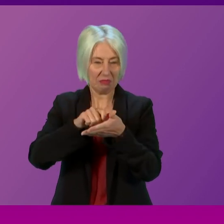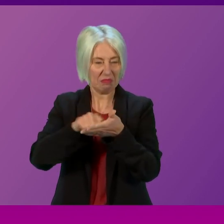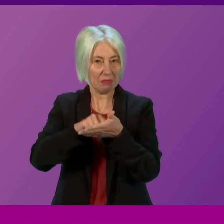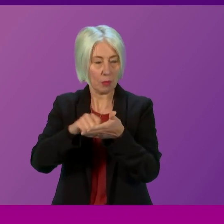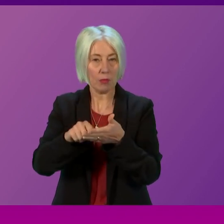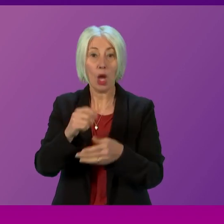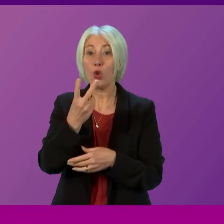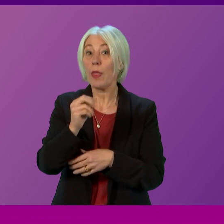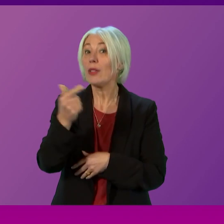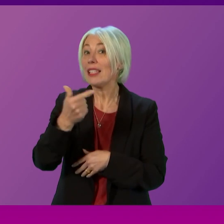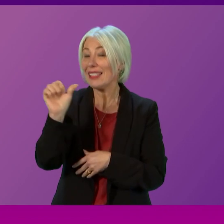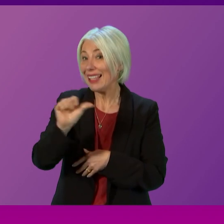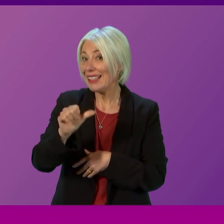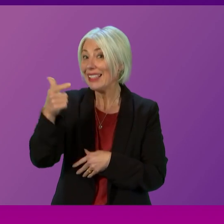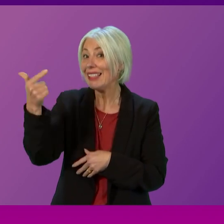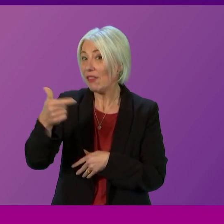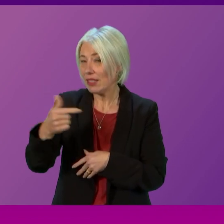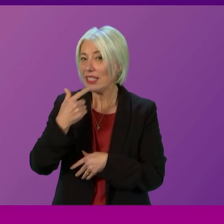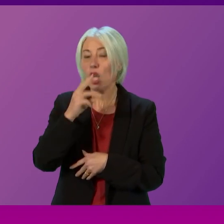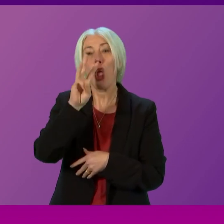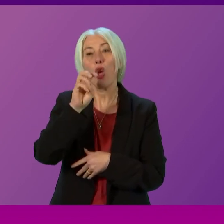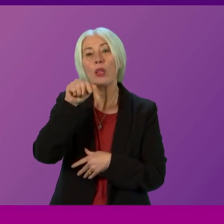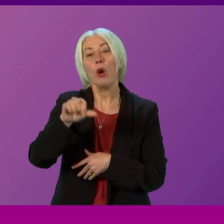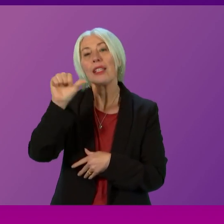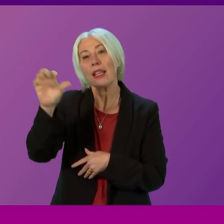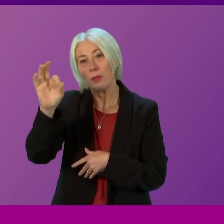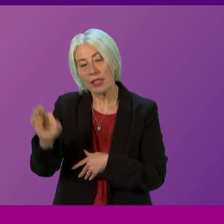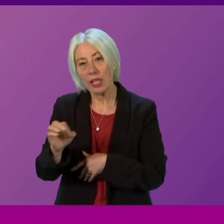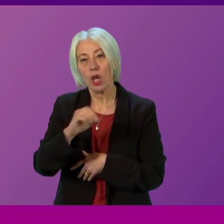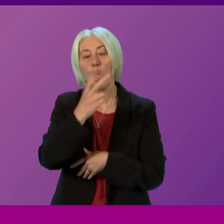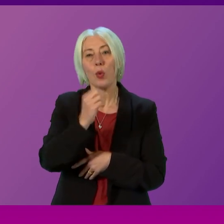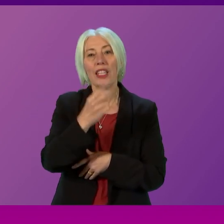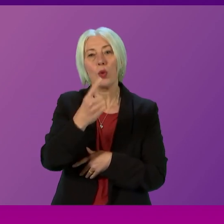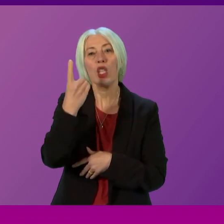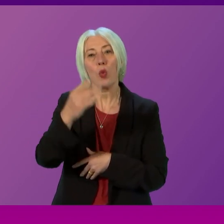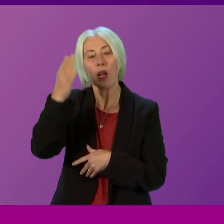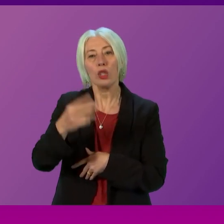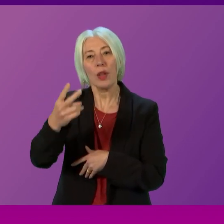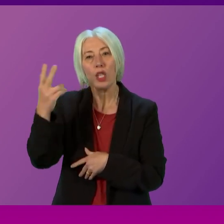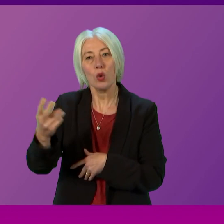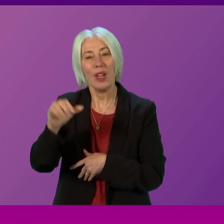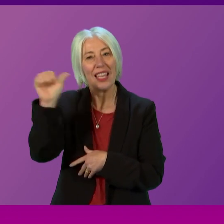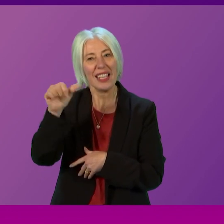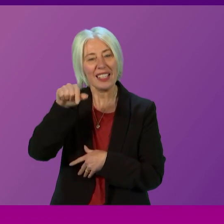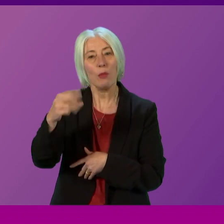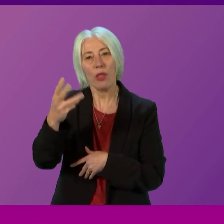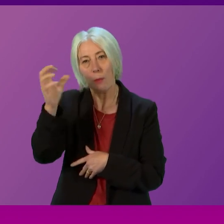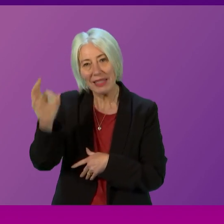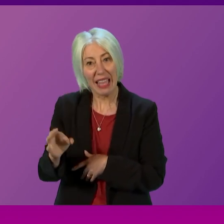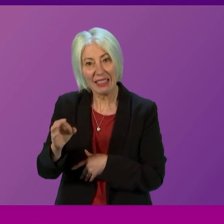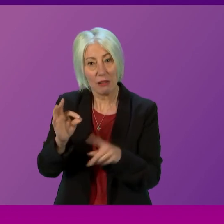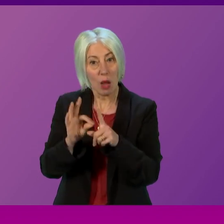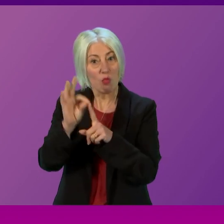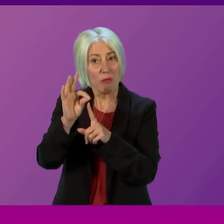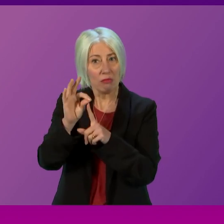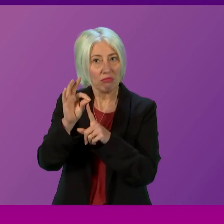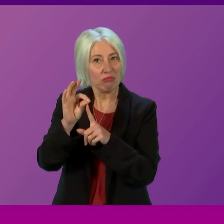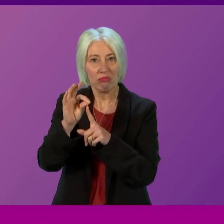2016-17 was 13.6 per cent; in 2021-22, it is 16.3 per cent. That is not progress. Here is a